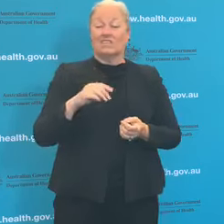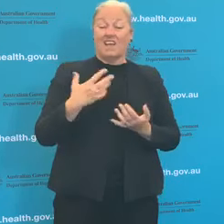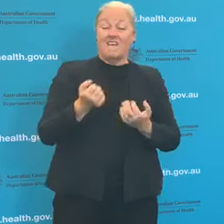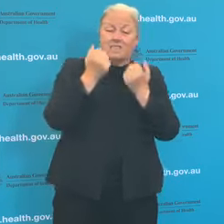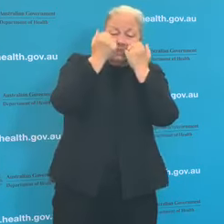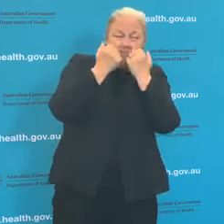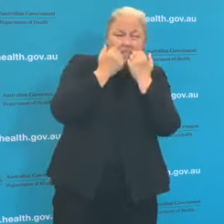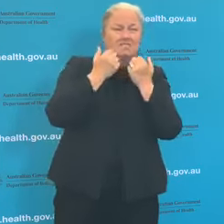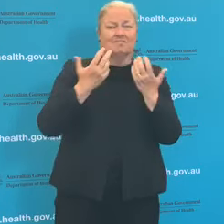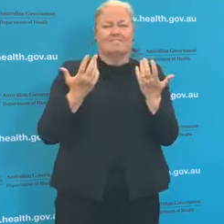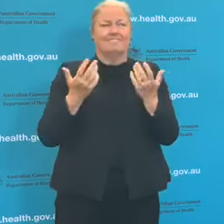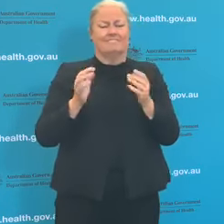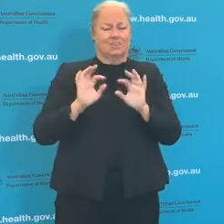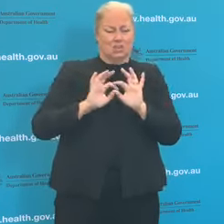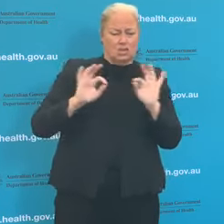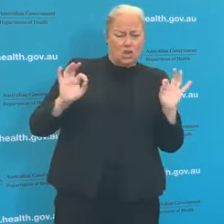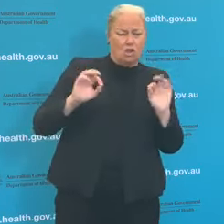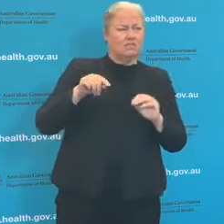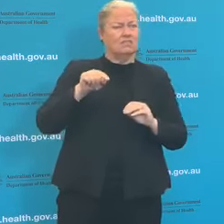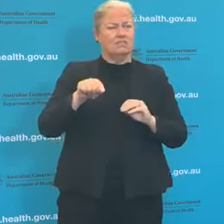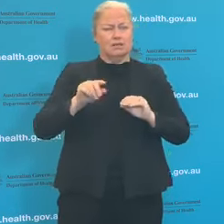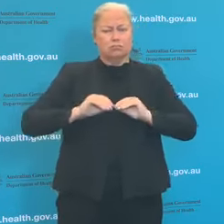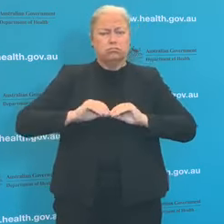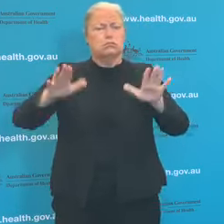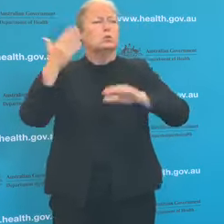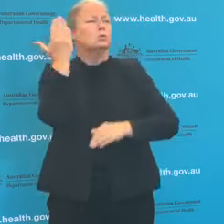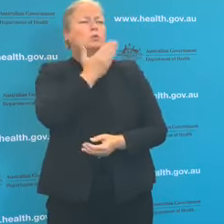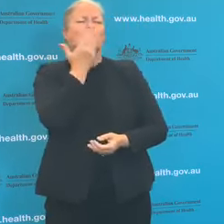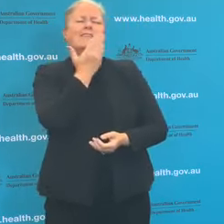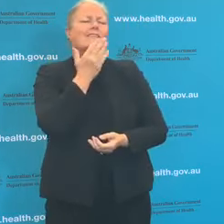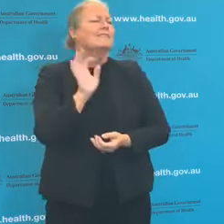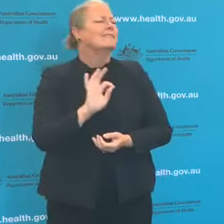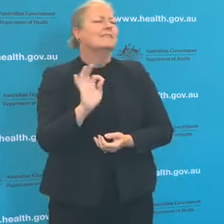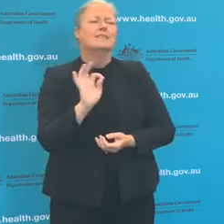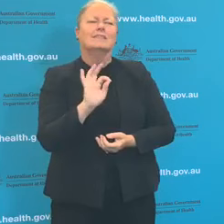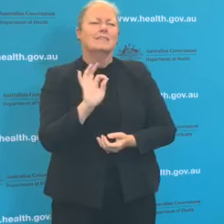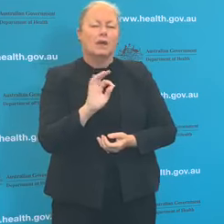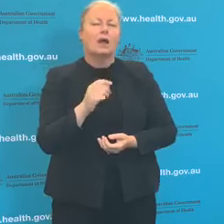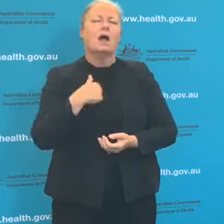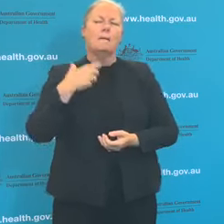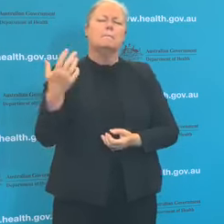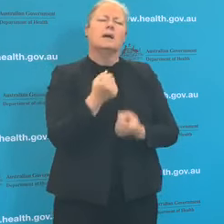possible to model that. Obviously, that's something we would watch. The